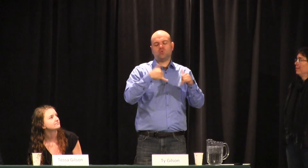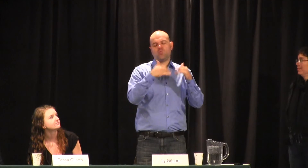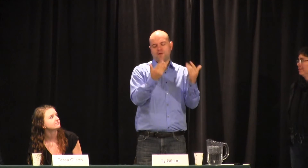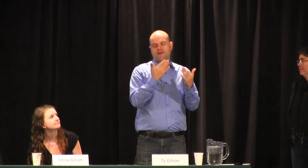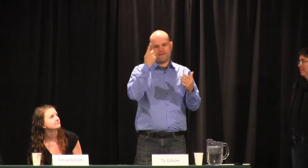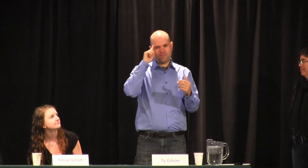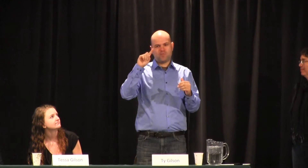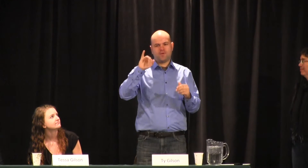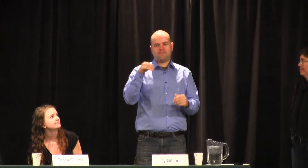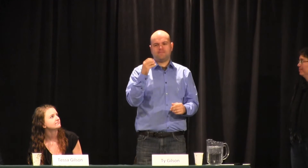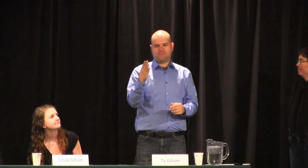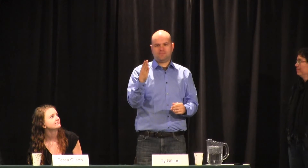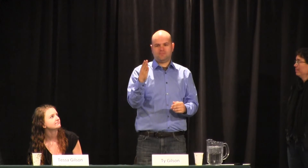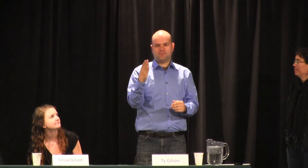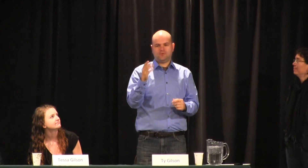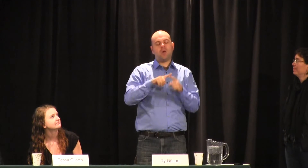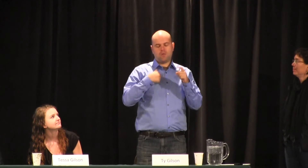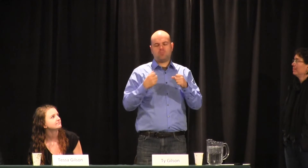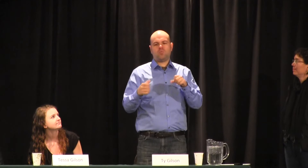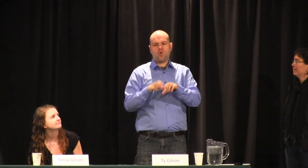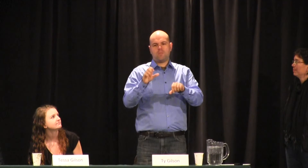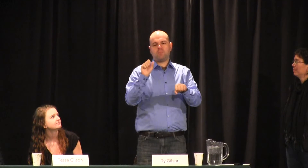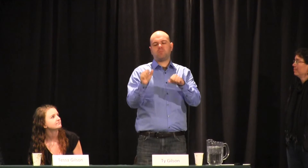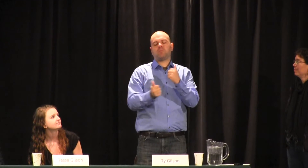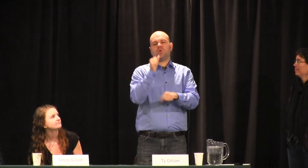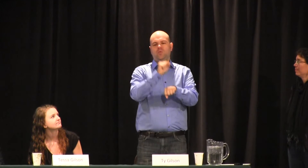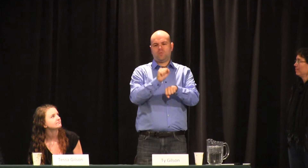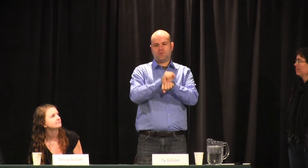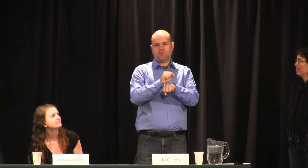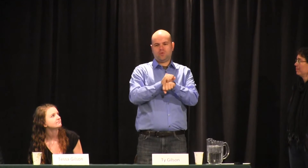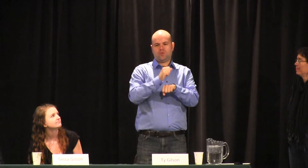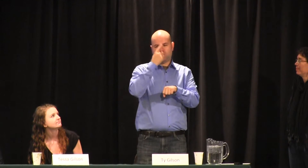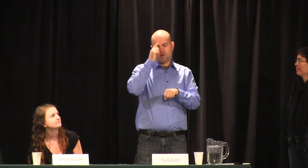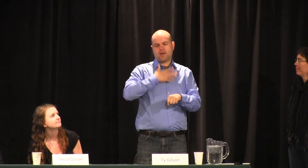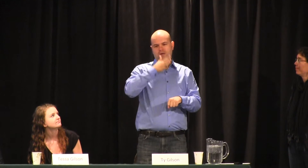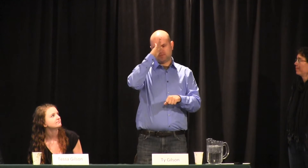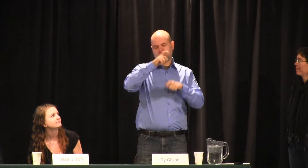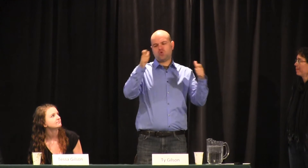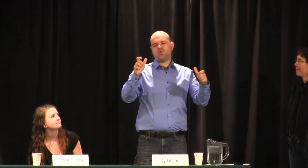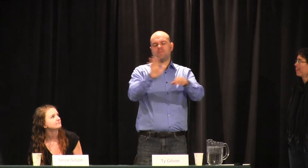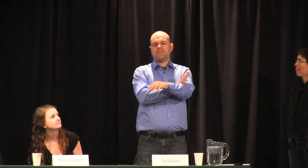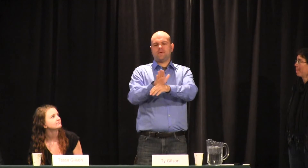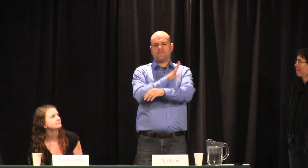so because I -- they said that I didn't have that qualification. So I have to wait for another job for that category to show up,